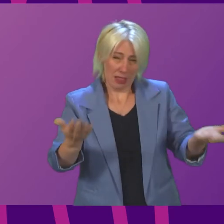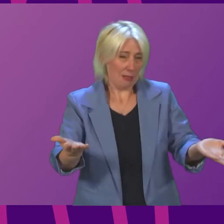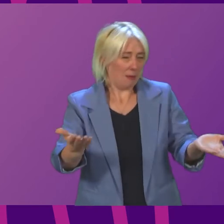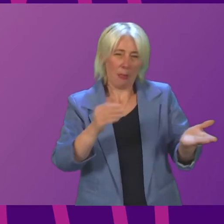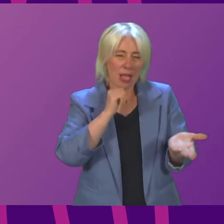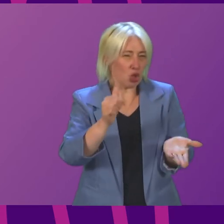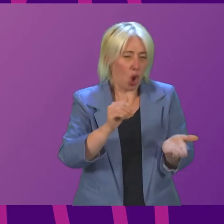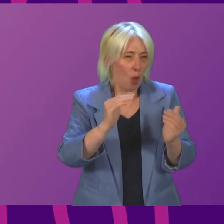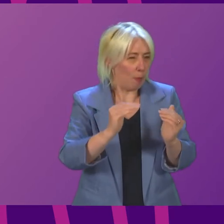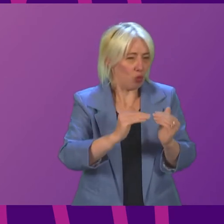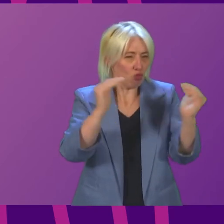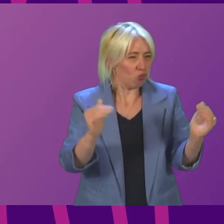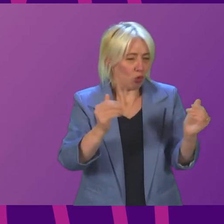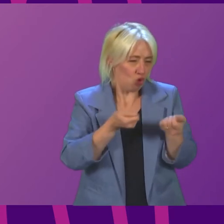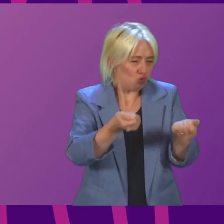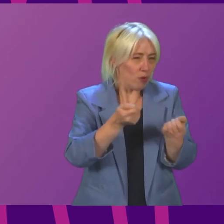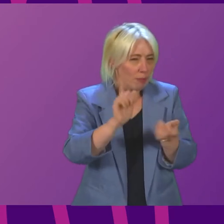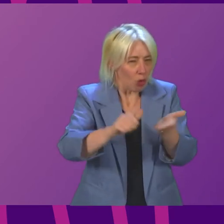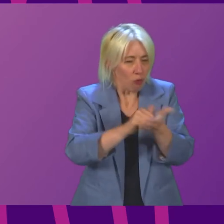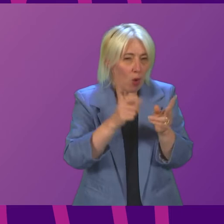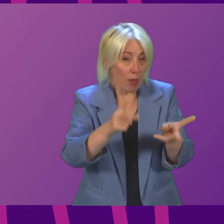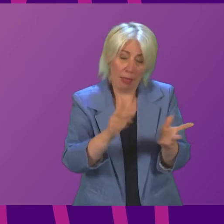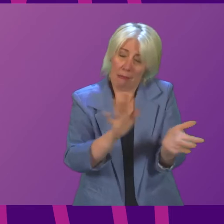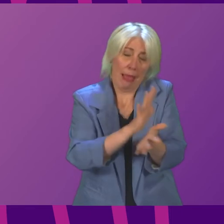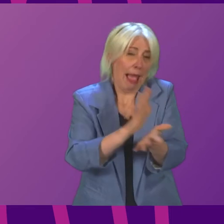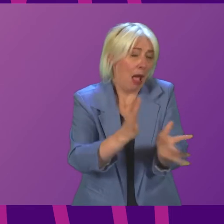being treated appropriately, I am more than happy for them to contact me with the details directly.